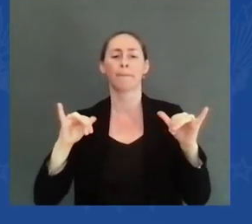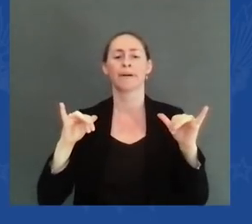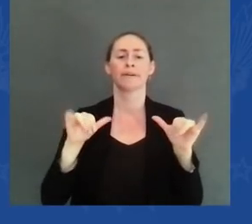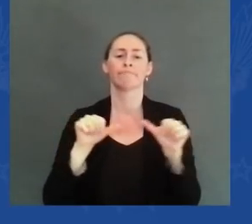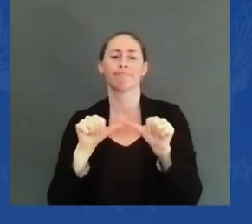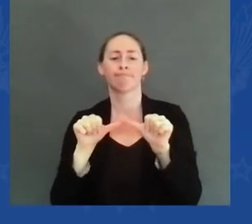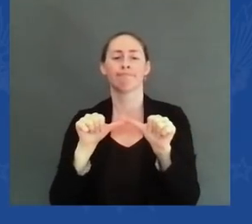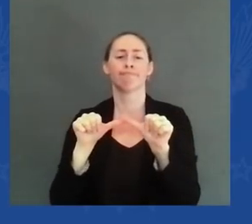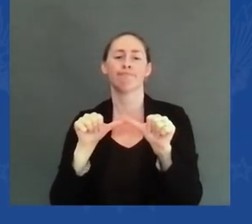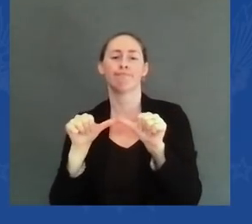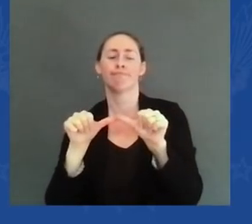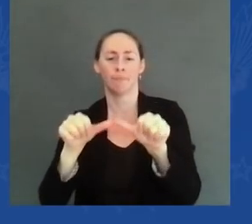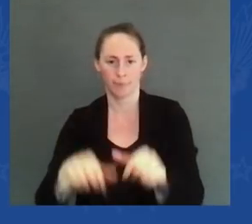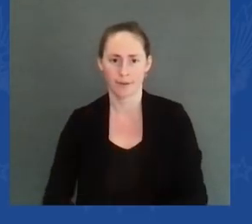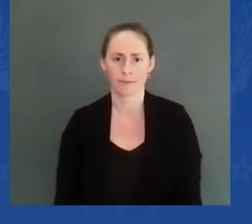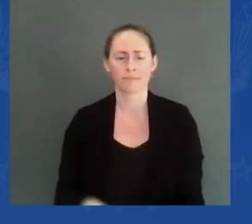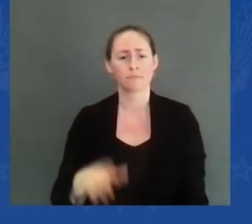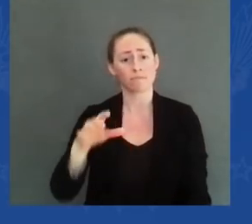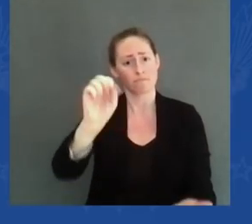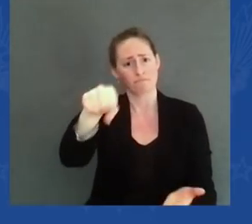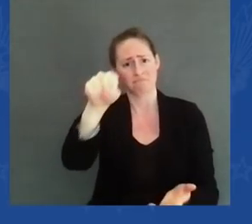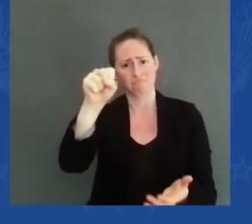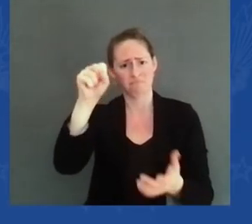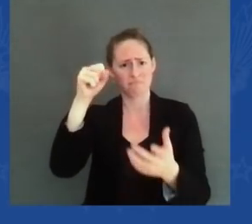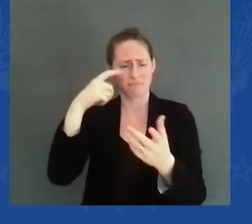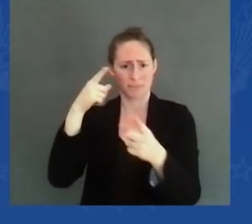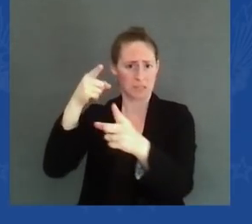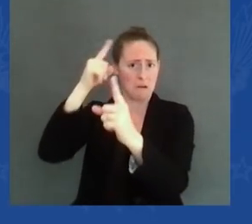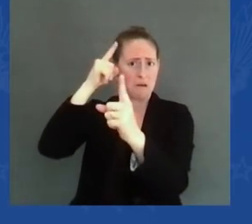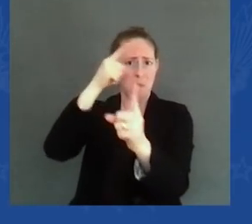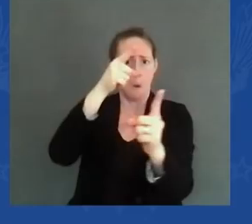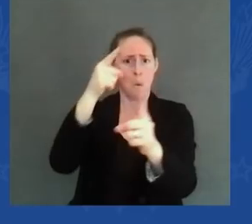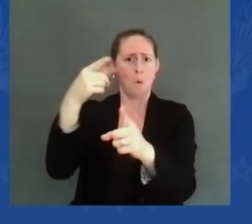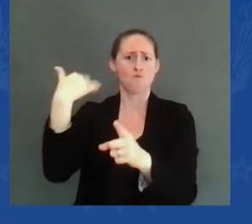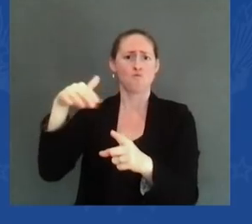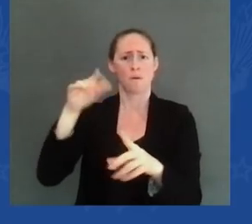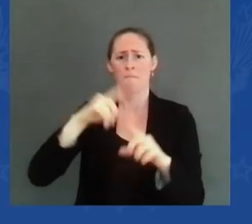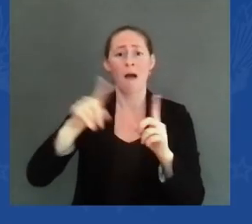reducing 50 percent of carbon that goes into the atmosphere by 2030,